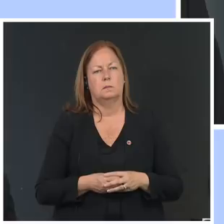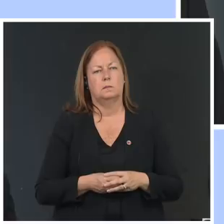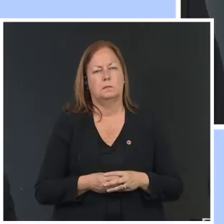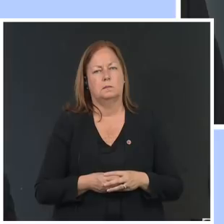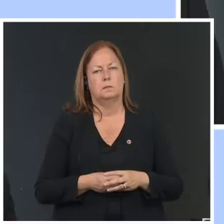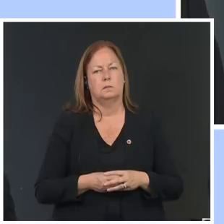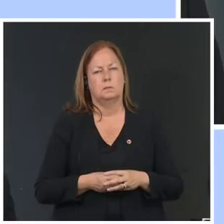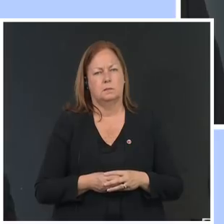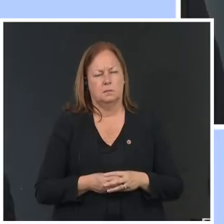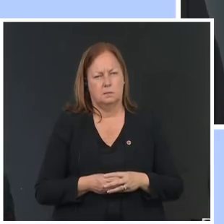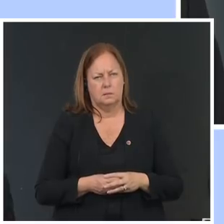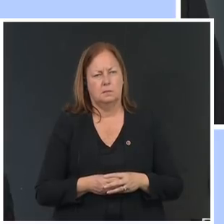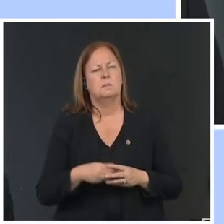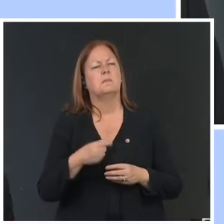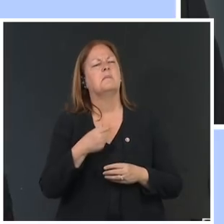When it comes to sign